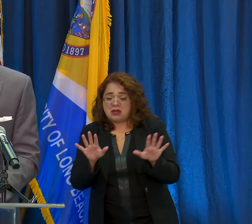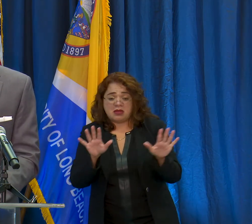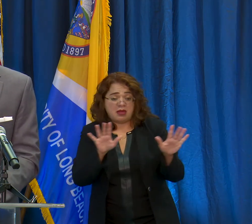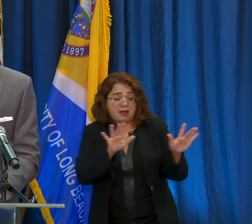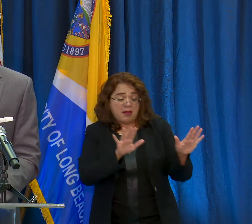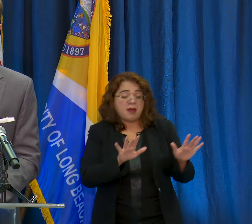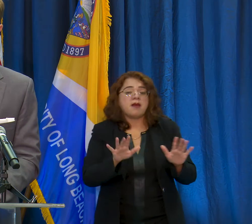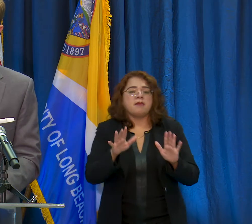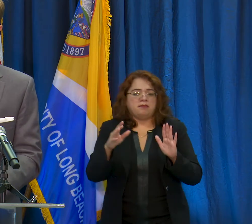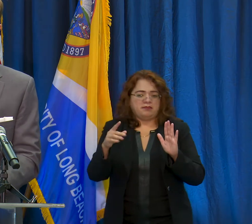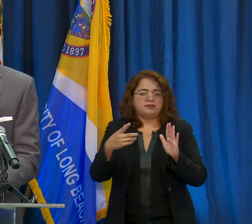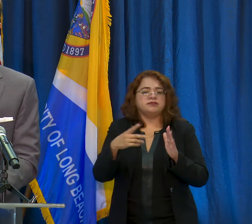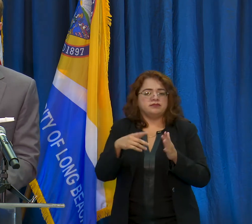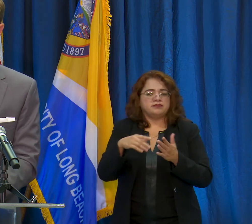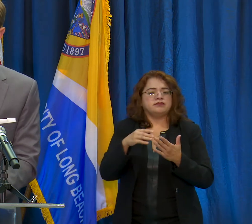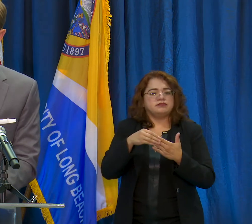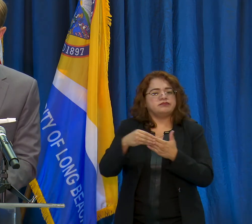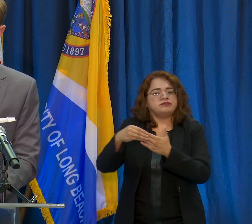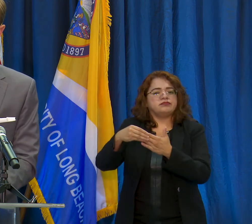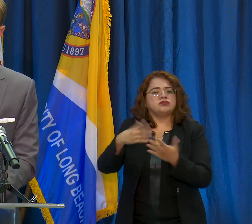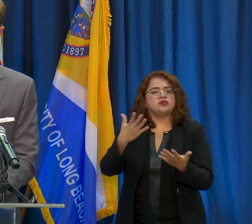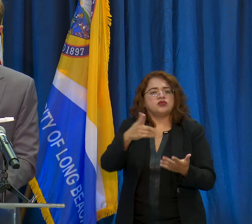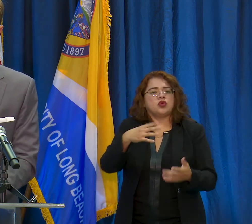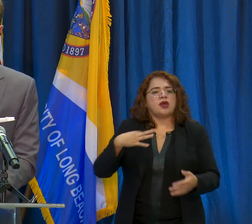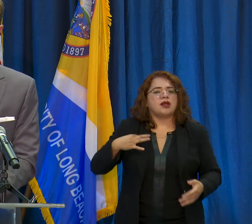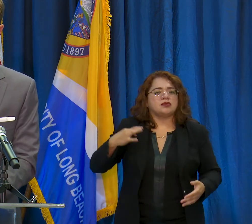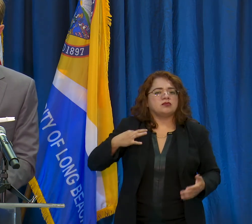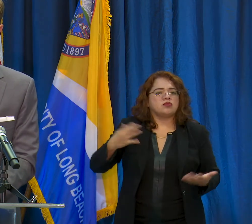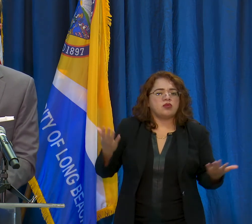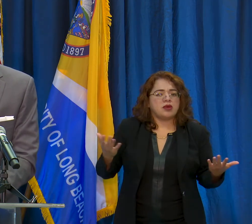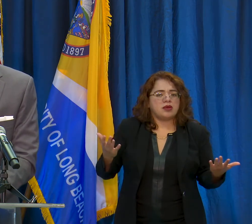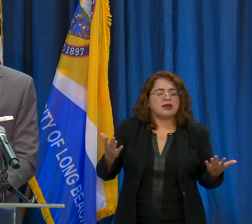and they will help for the City staff to evaluate